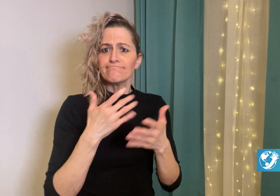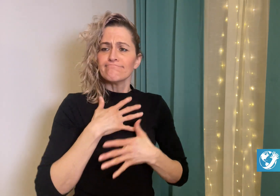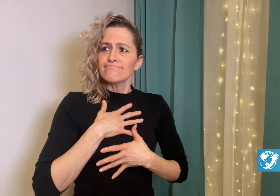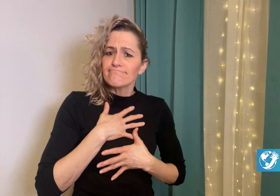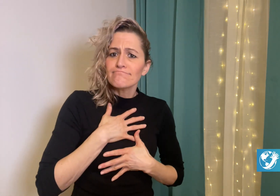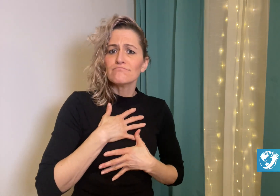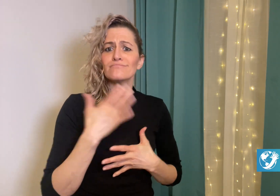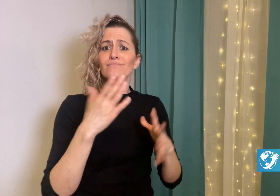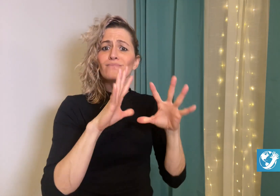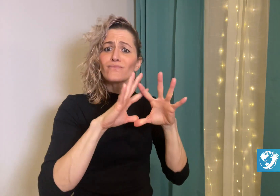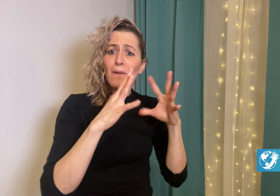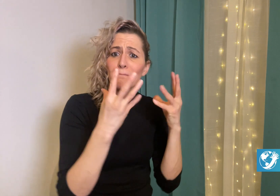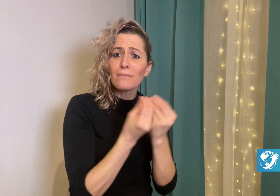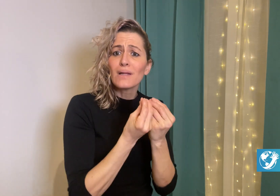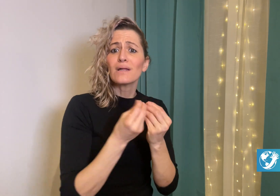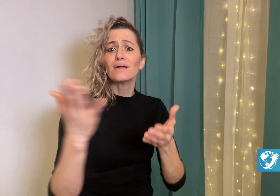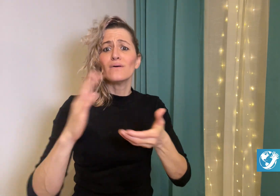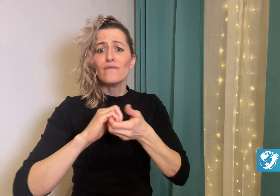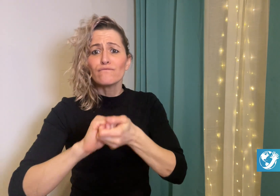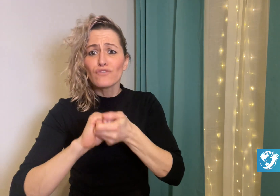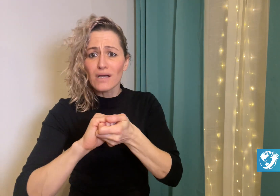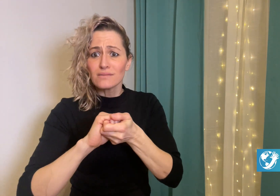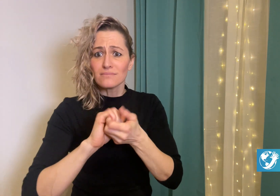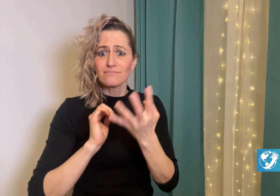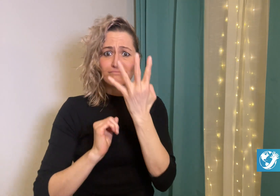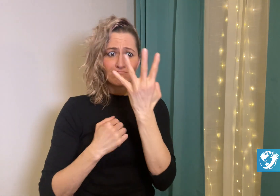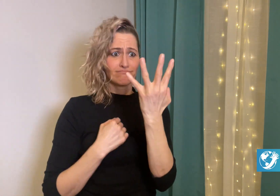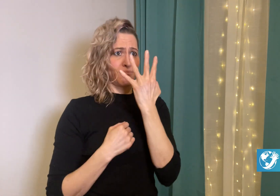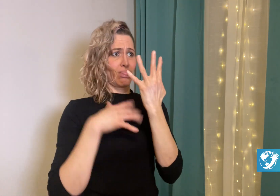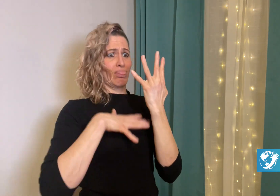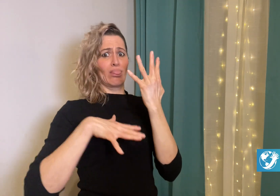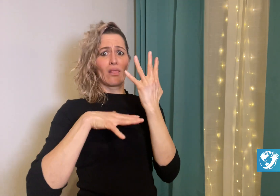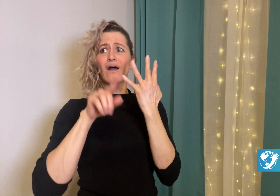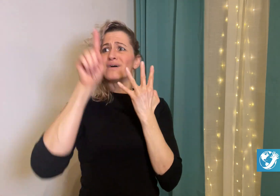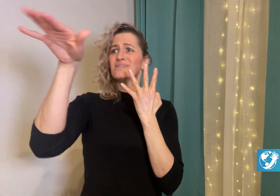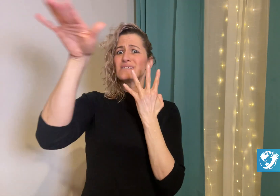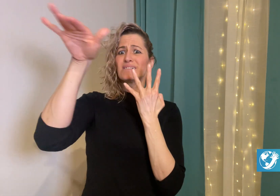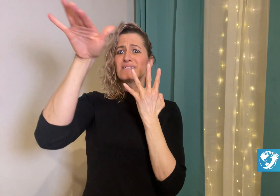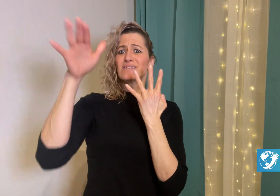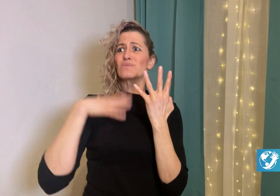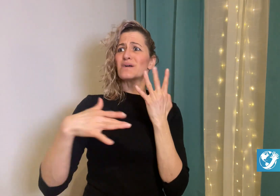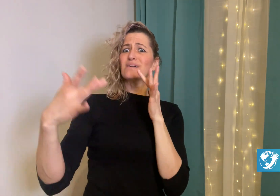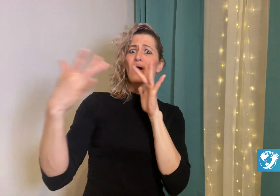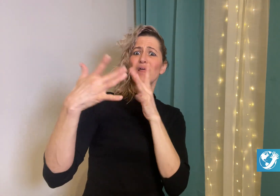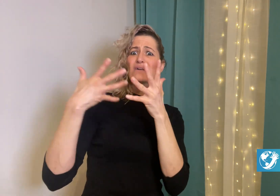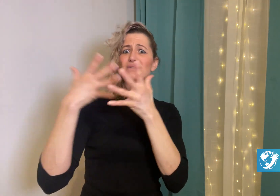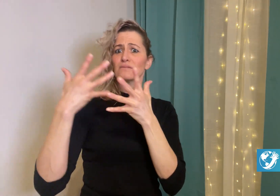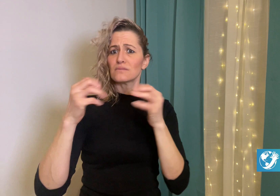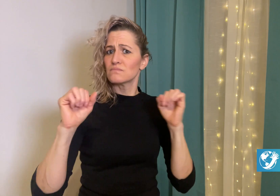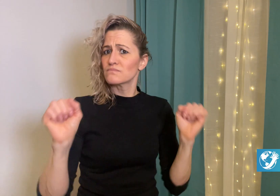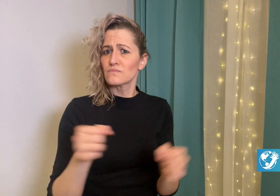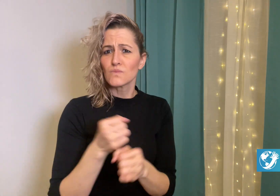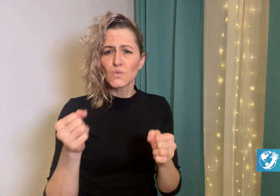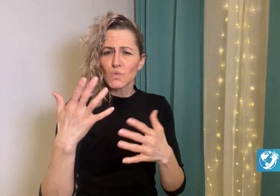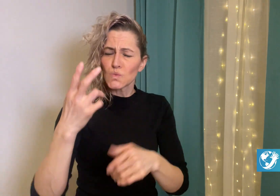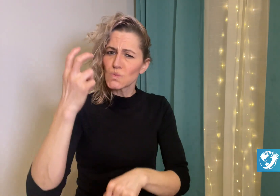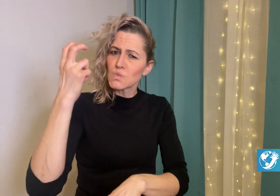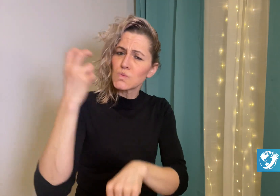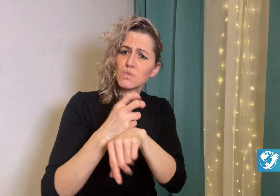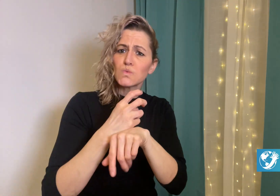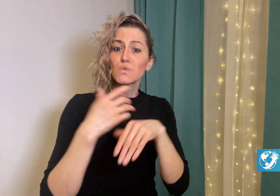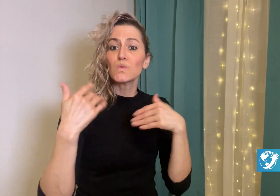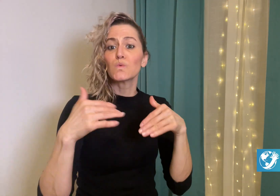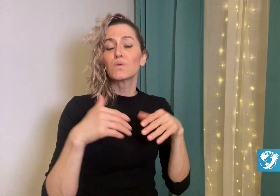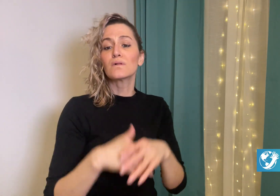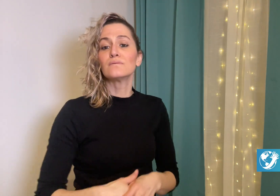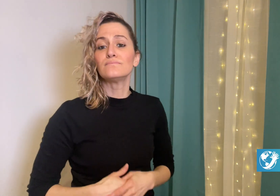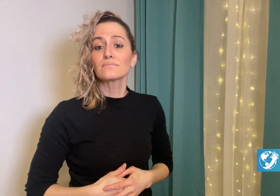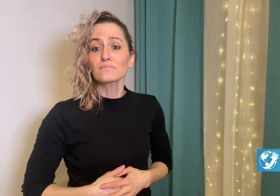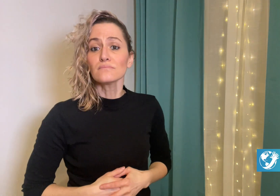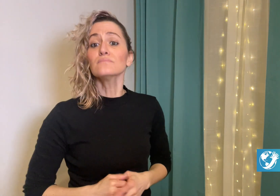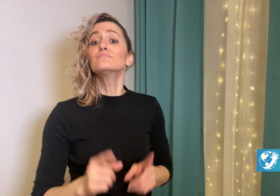to maintain relationships with their family and friends outside